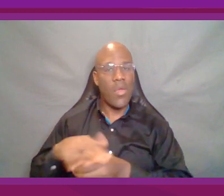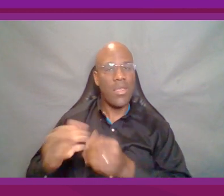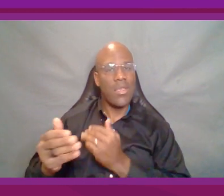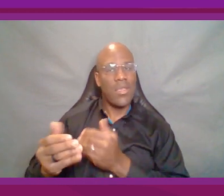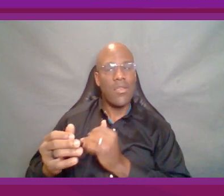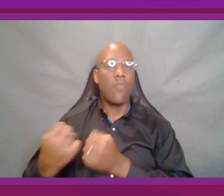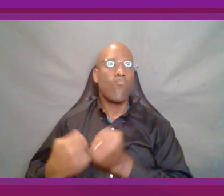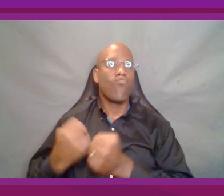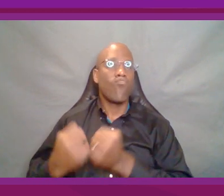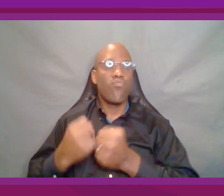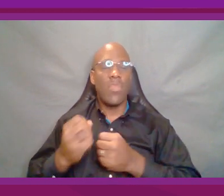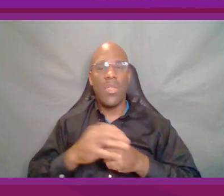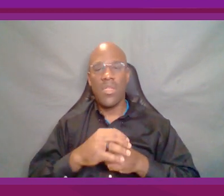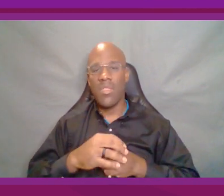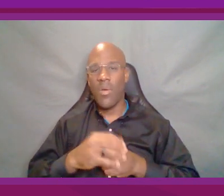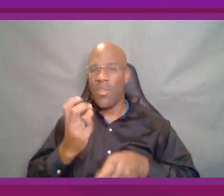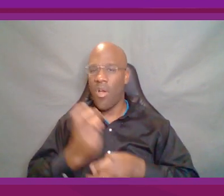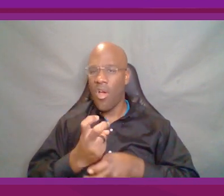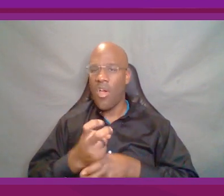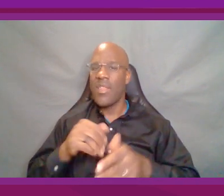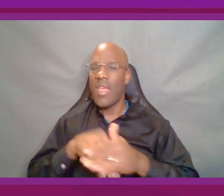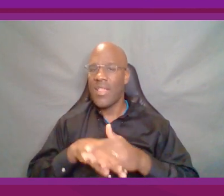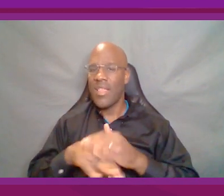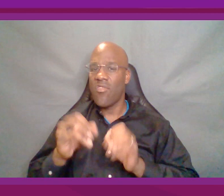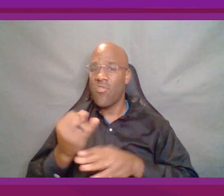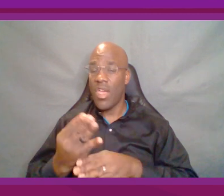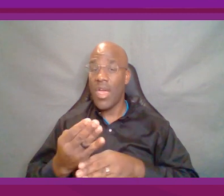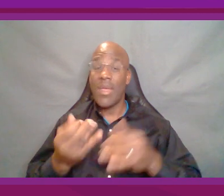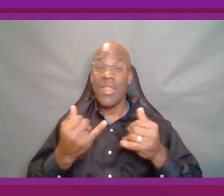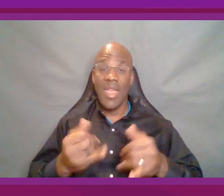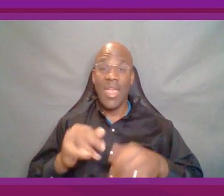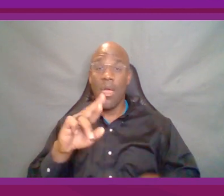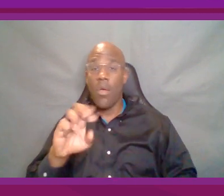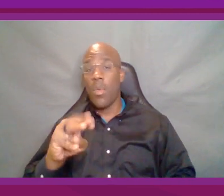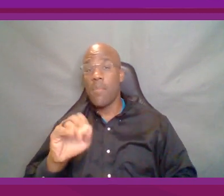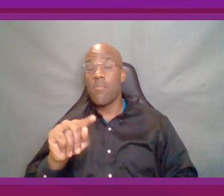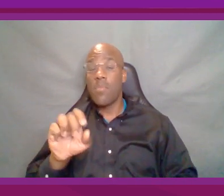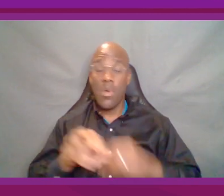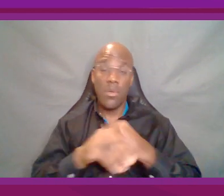to to a job, so remote now is giving us an opportunity to enter the workforce and now I'm